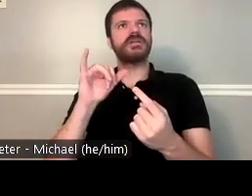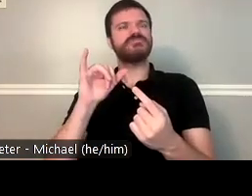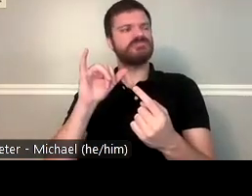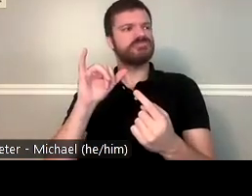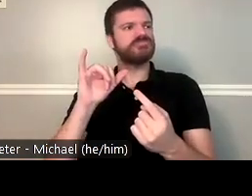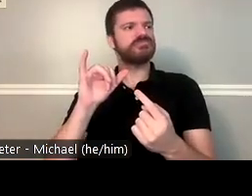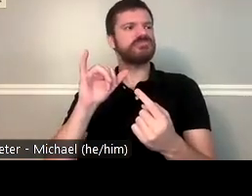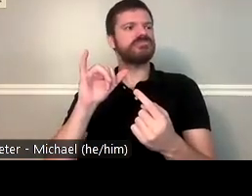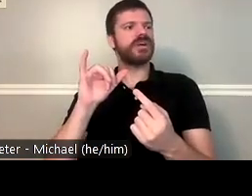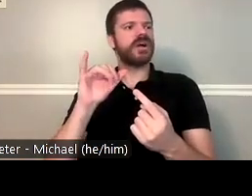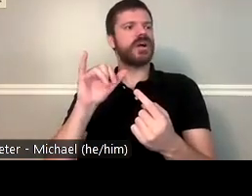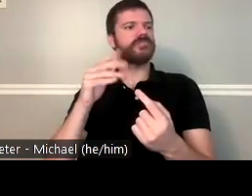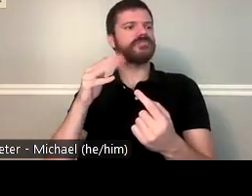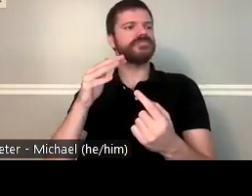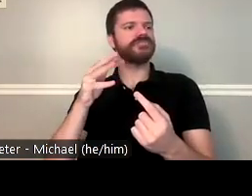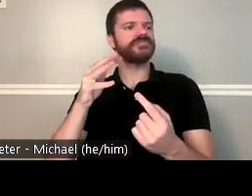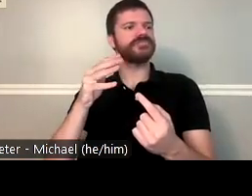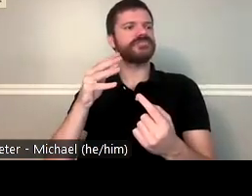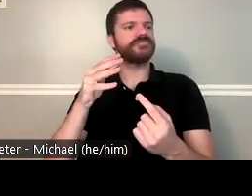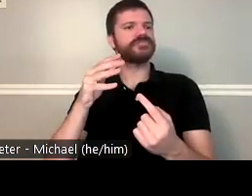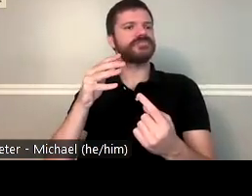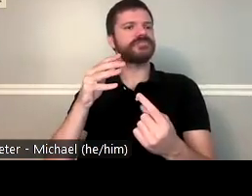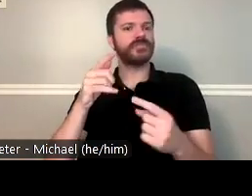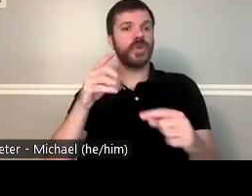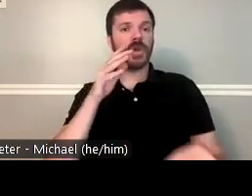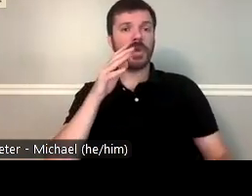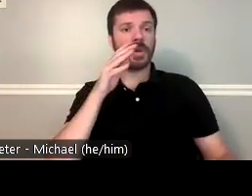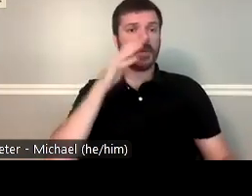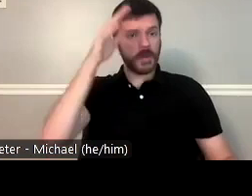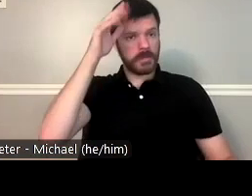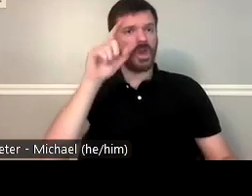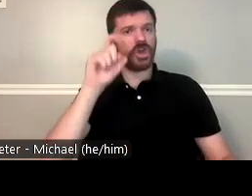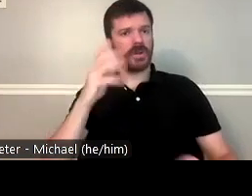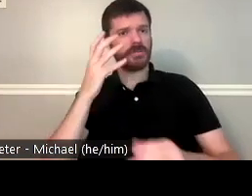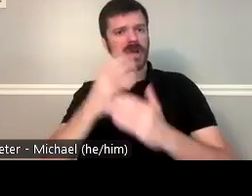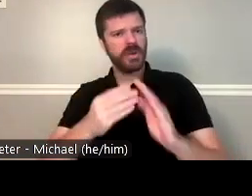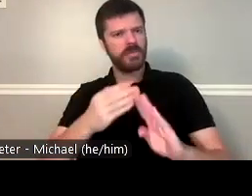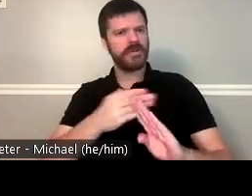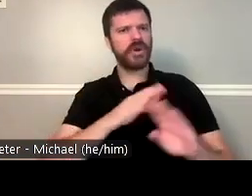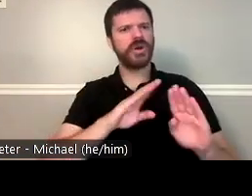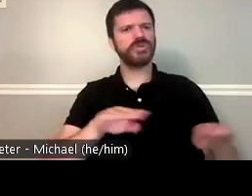you know your your parents should die before your children and that there's something really